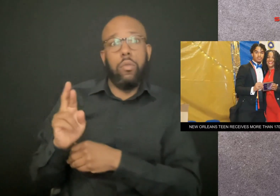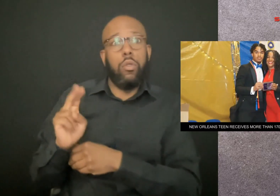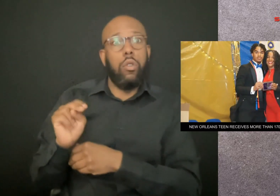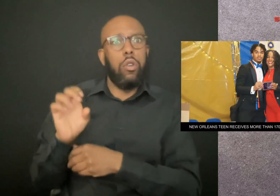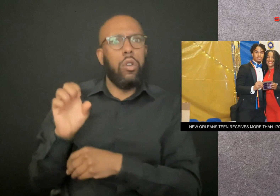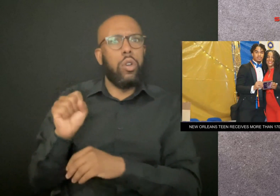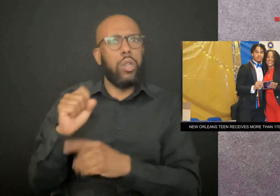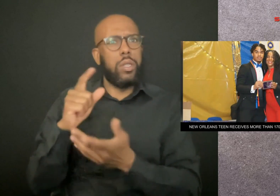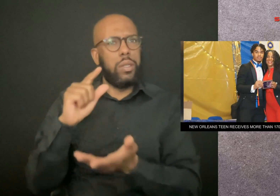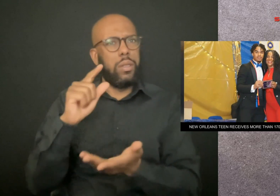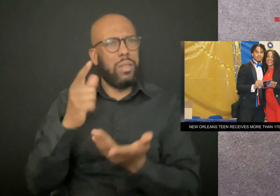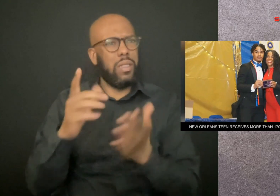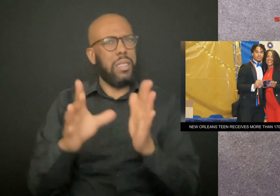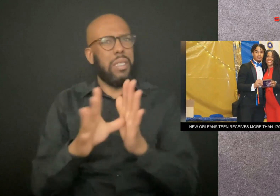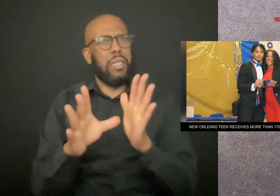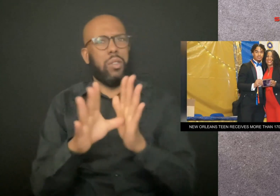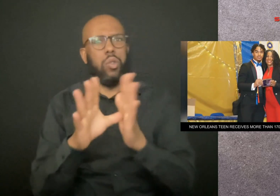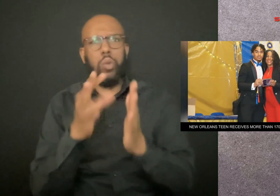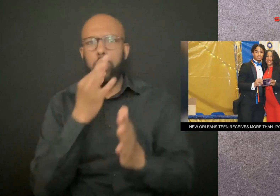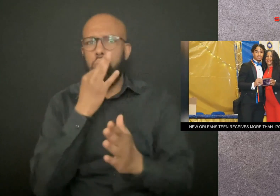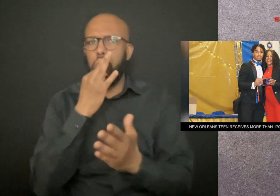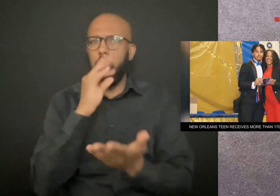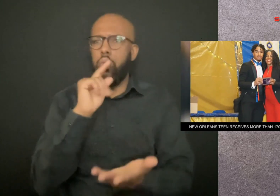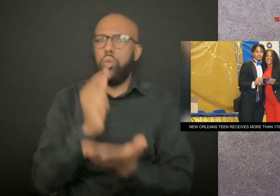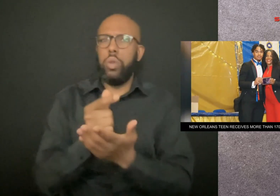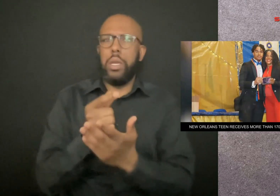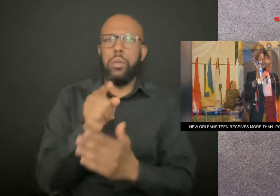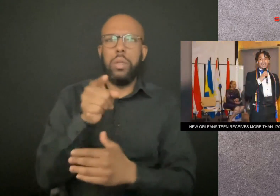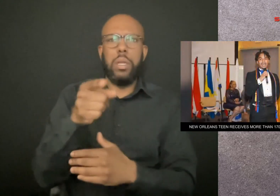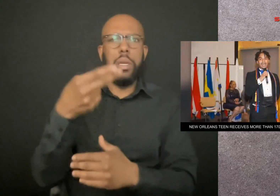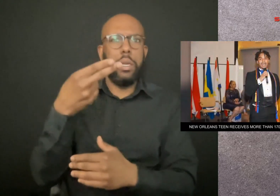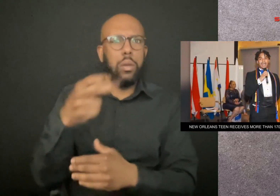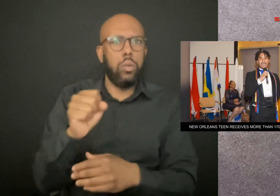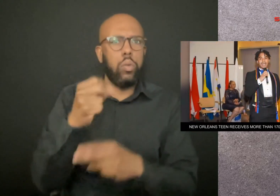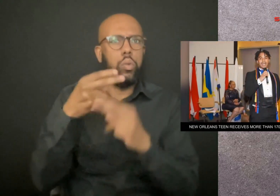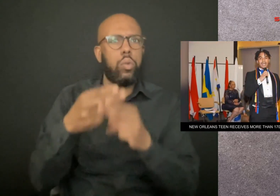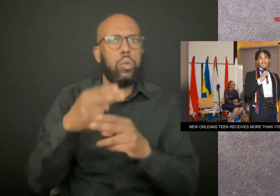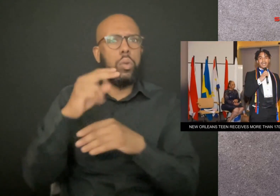Barnes is a graduating senior at the International High School of New Orleans.